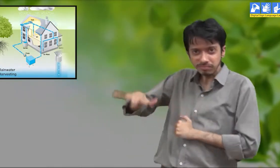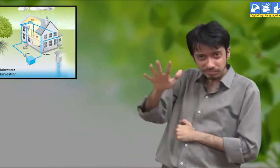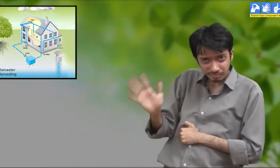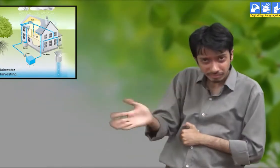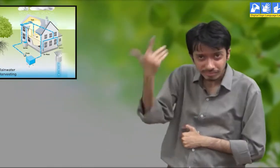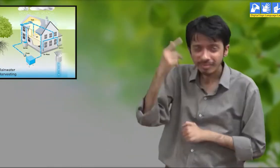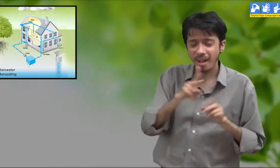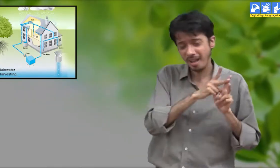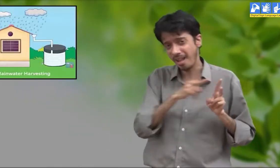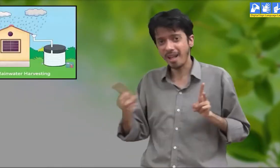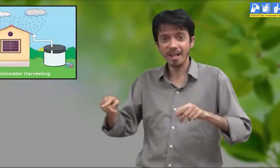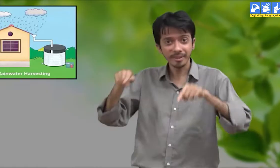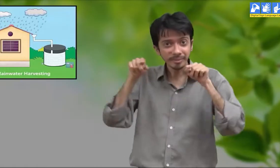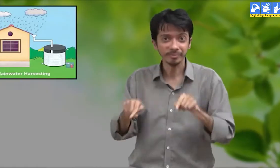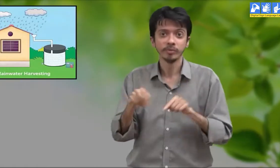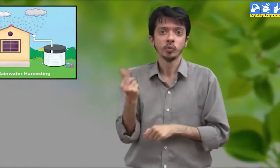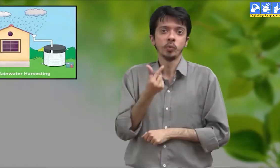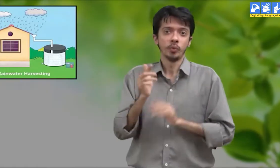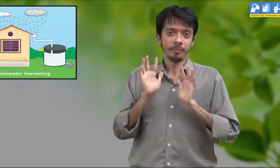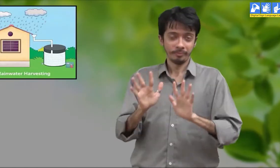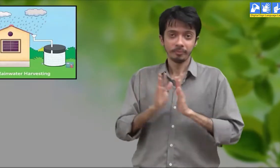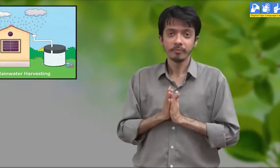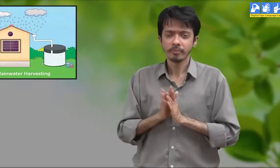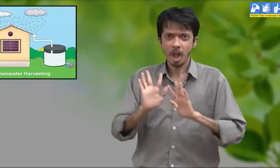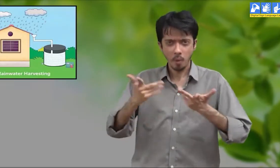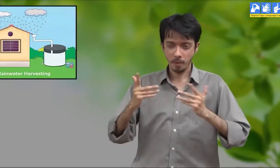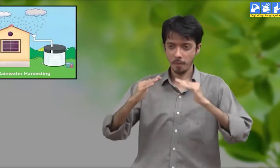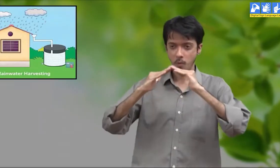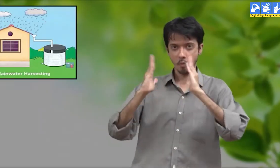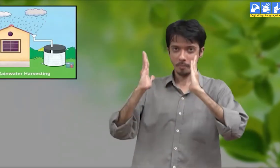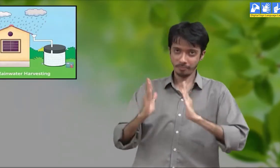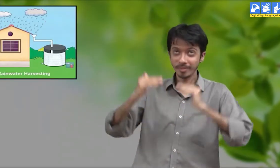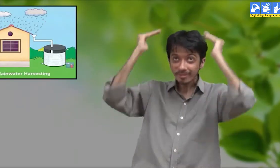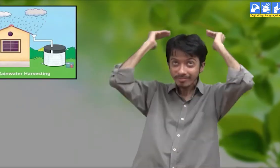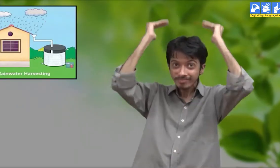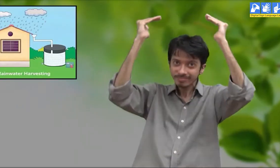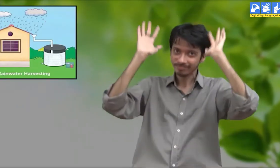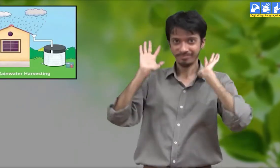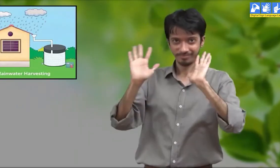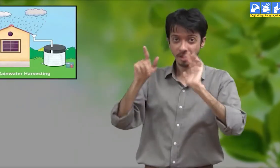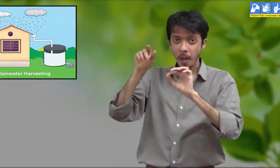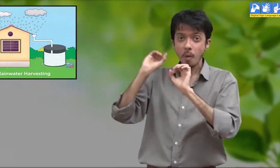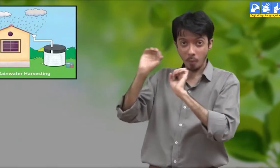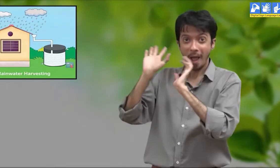the running water from a house village town and from other places. Rooftop rainwater harvesting is